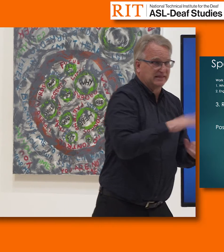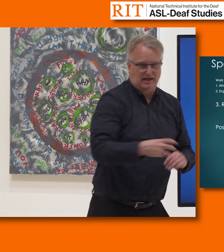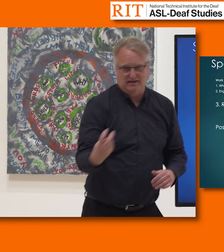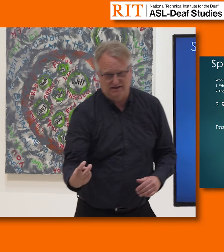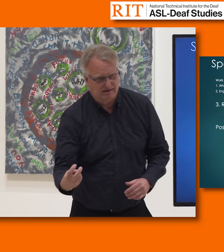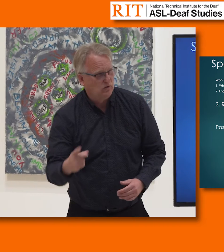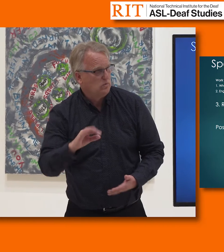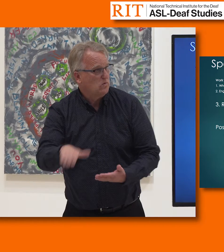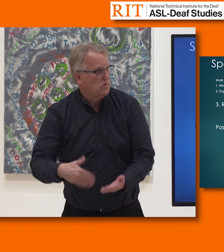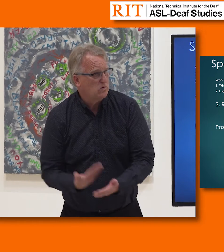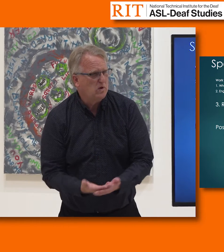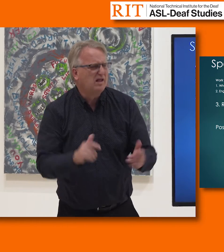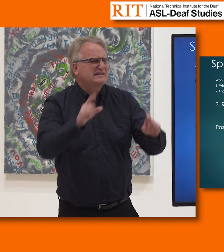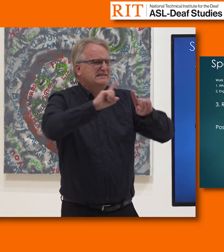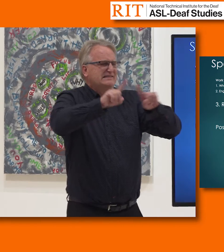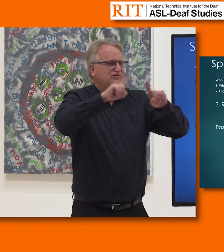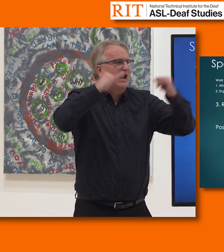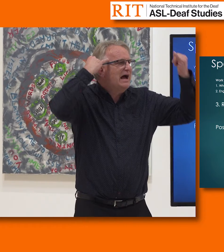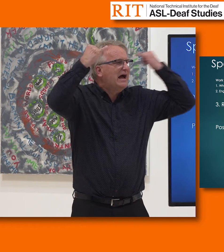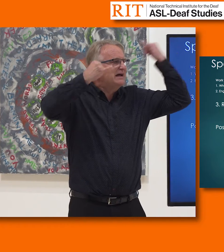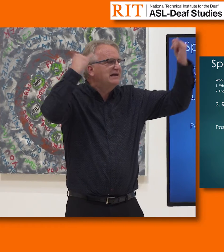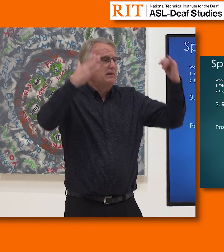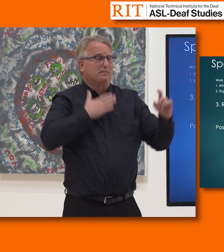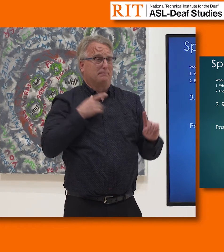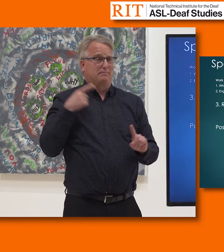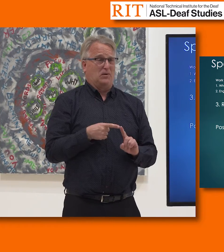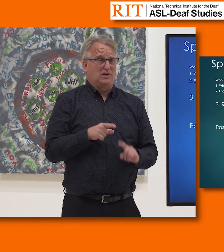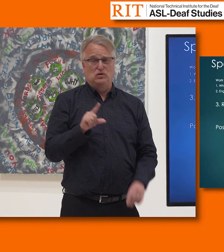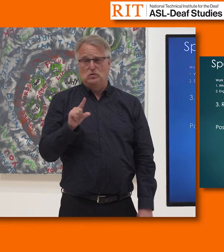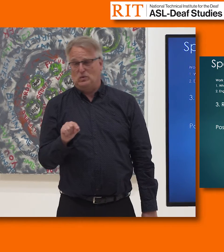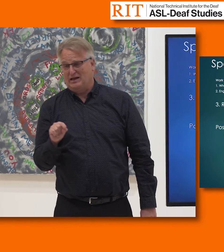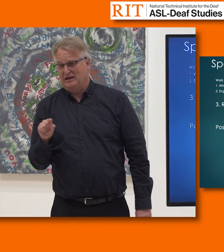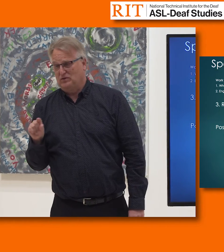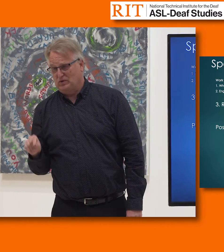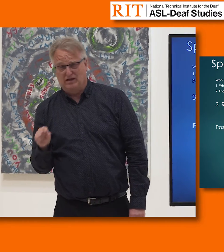Or maybe you've got an interpreter placed at different tables, if that's the setup in the room.